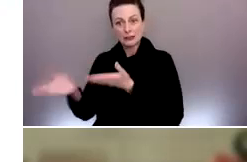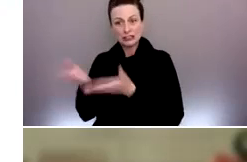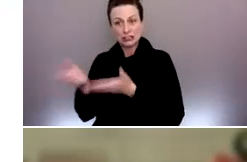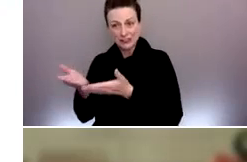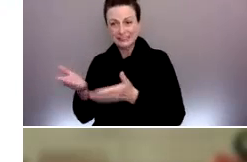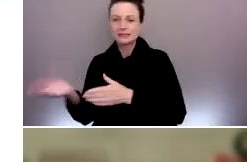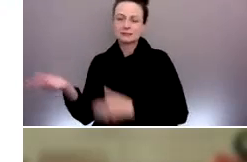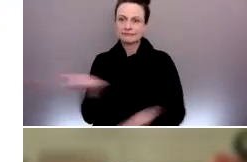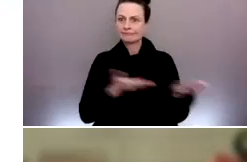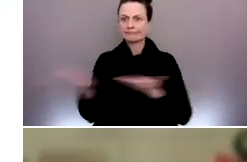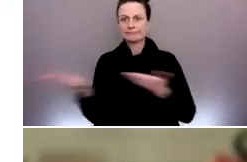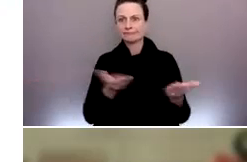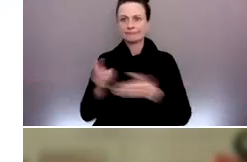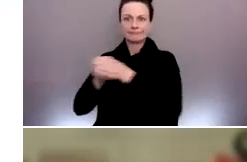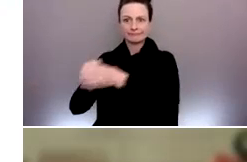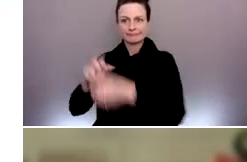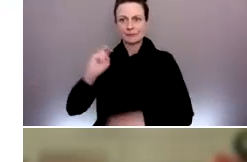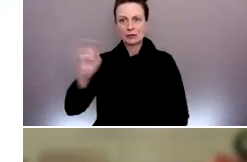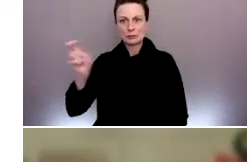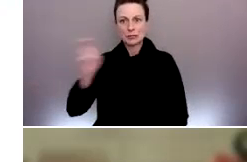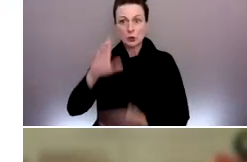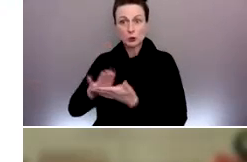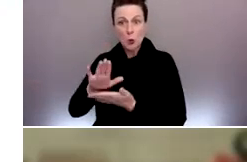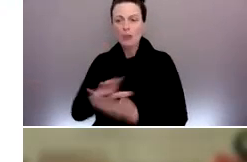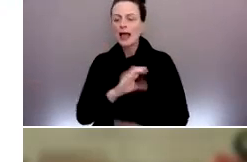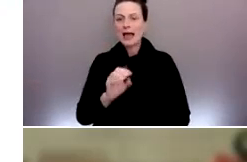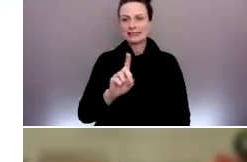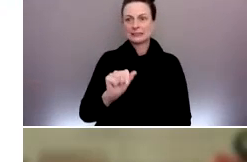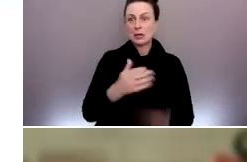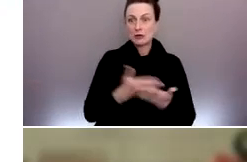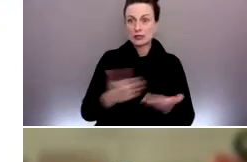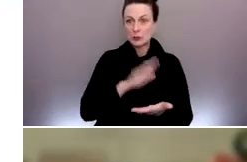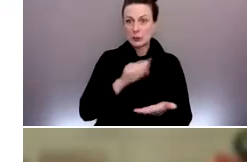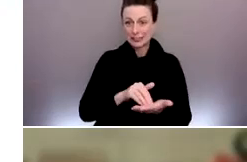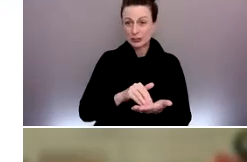me back and forth to school. The disability resource Center helps provide accommodations